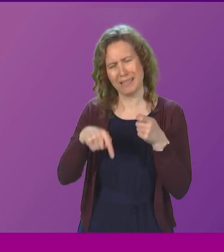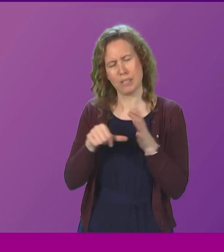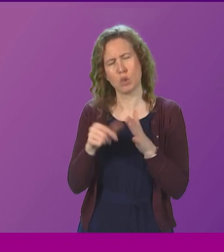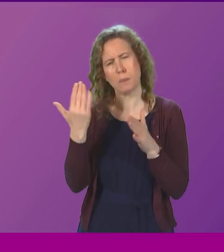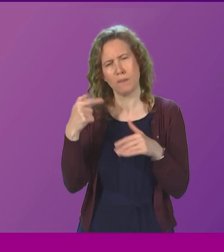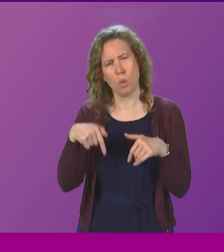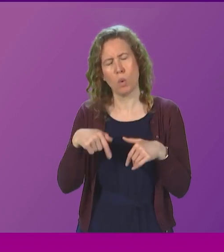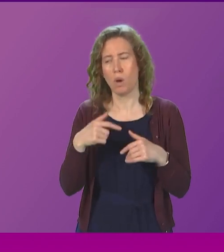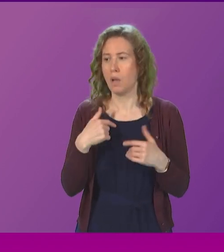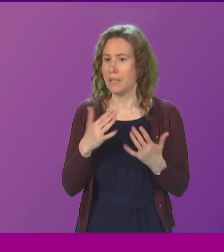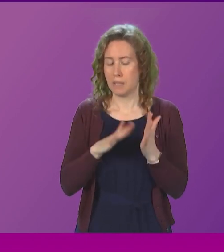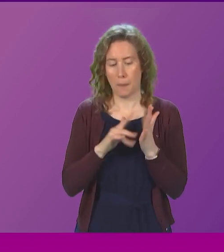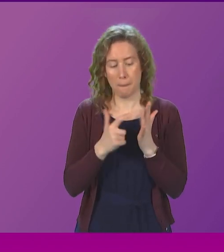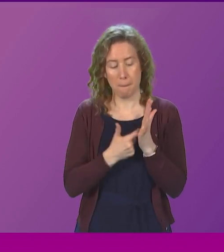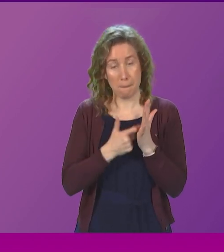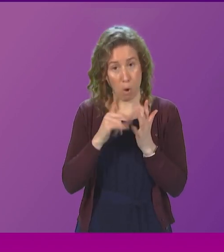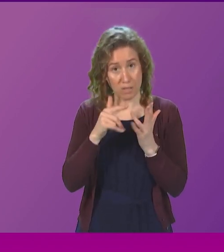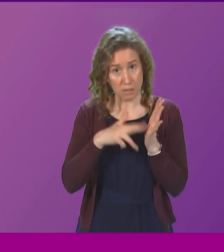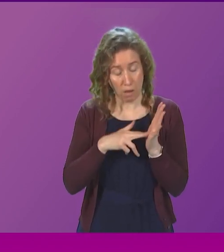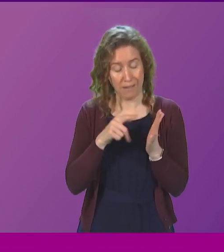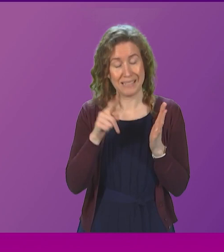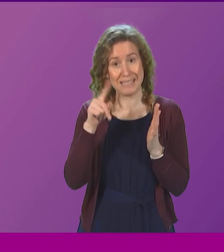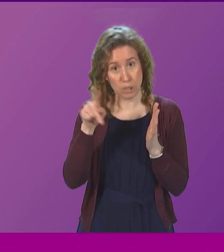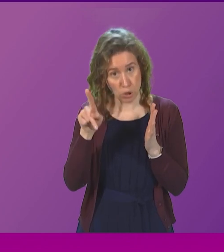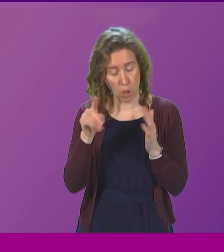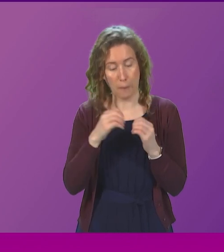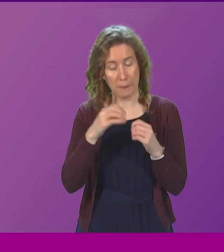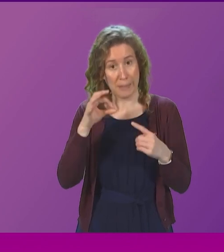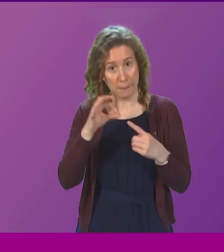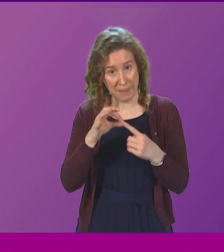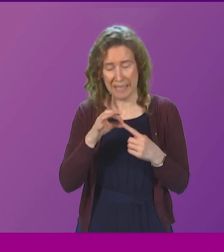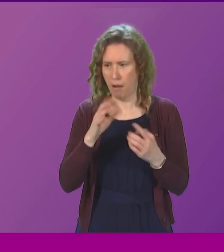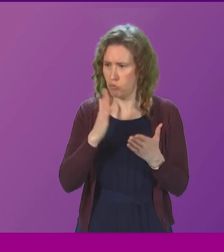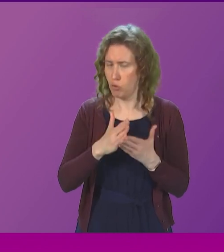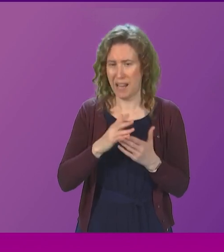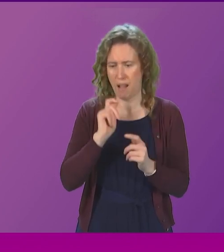concern that Morrisons, Tesco and BP have been ripping off my Greenock and Inverclyde constituents.